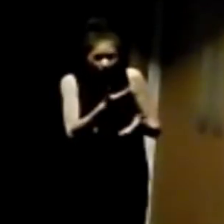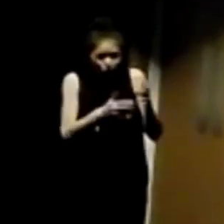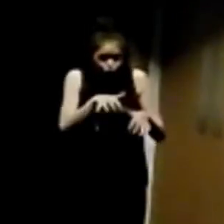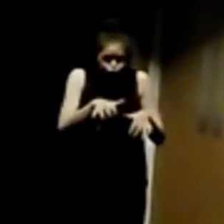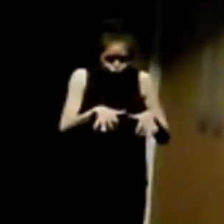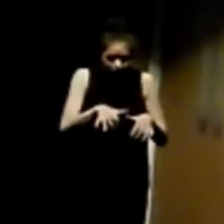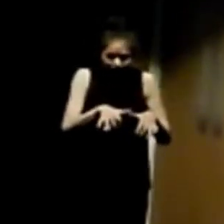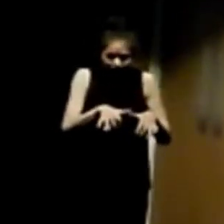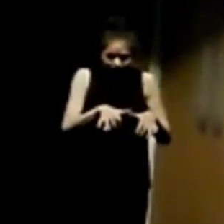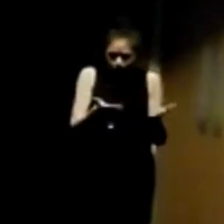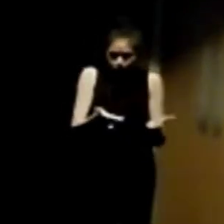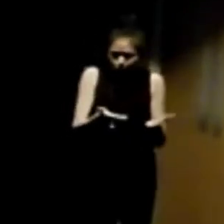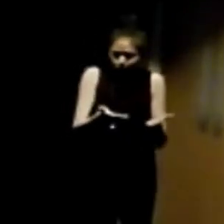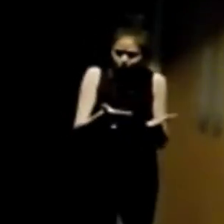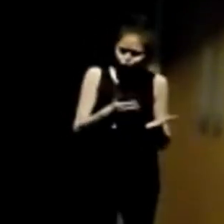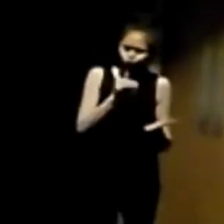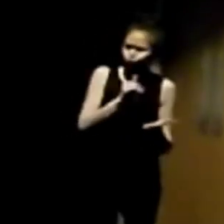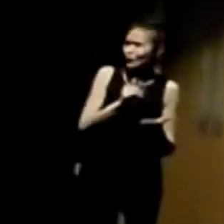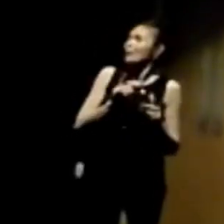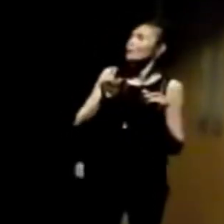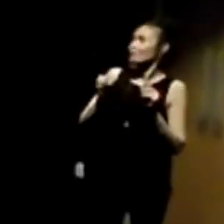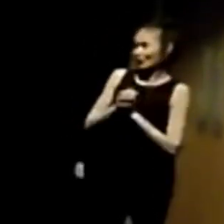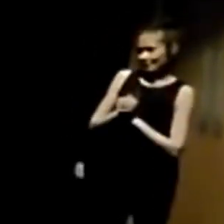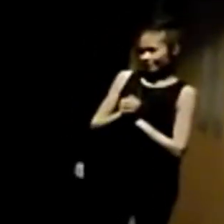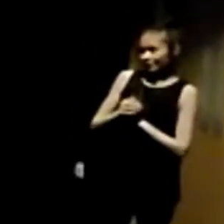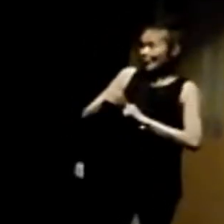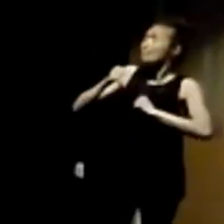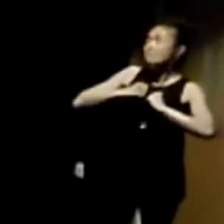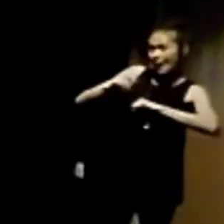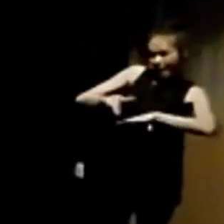In this play, he's writing a book called Improving Shakespeare